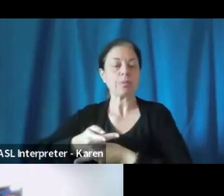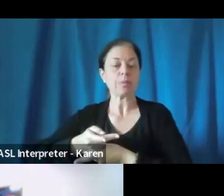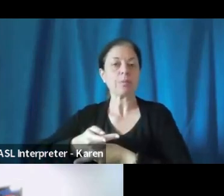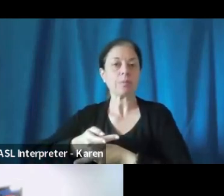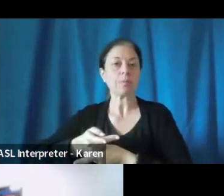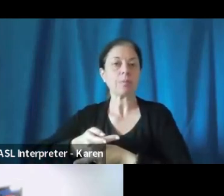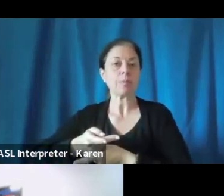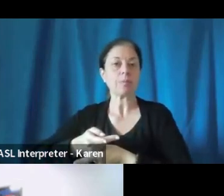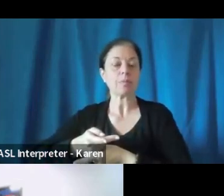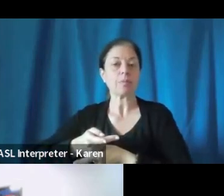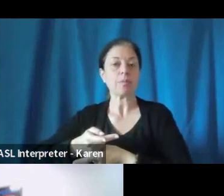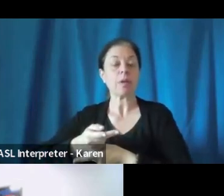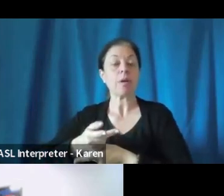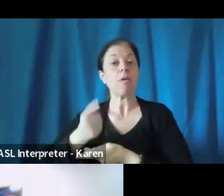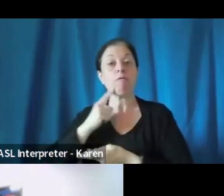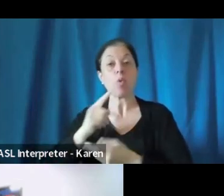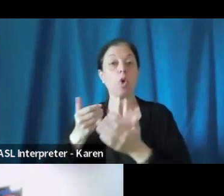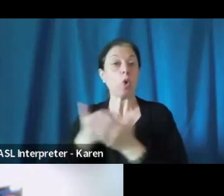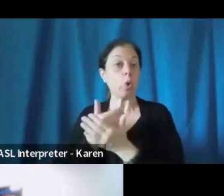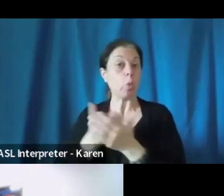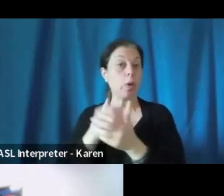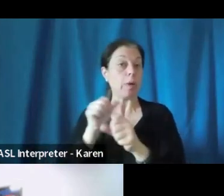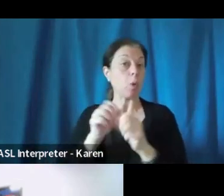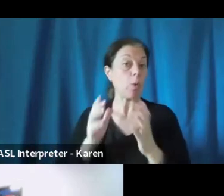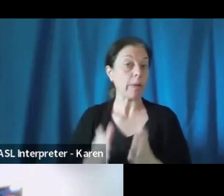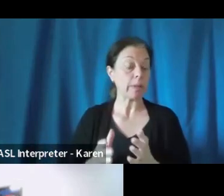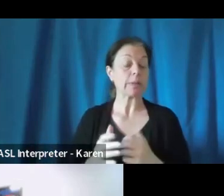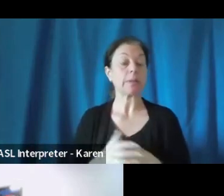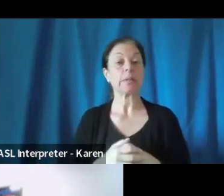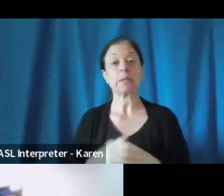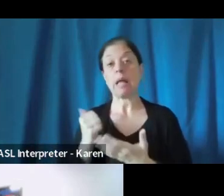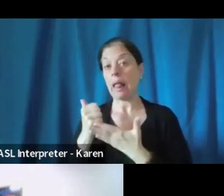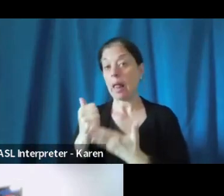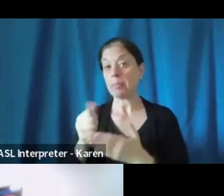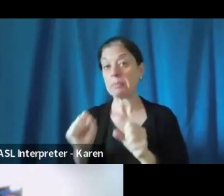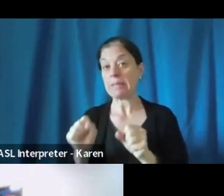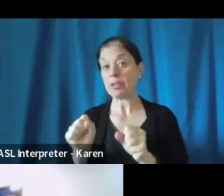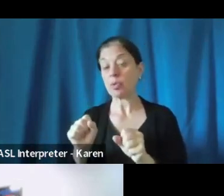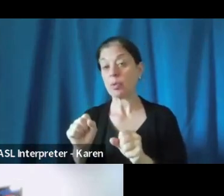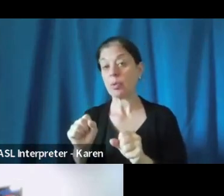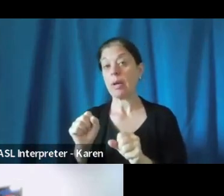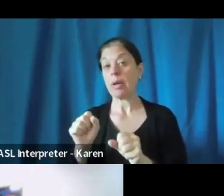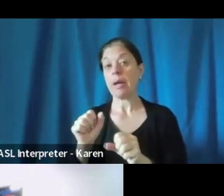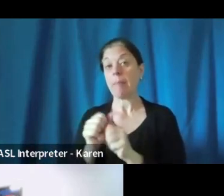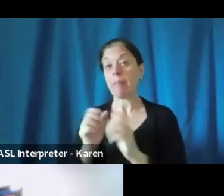not one. Those groups strengthen recruitment and retention of new